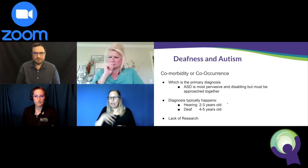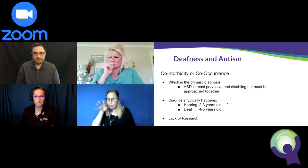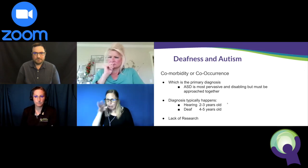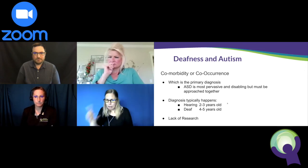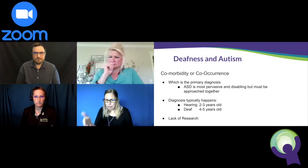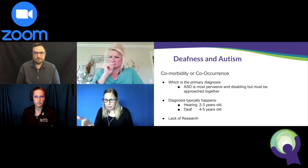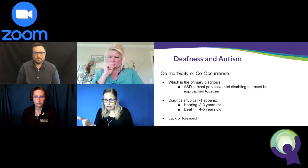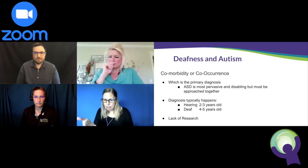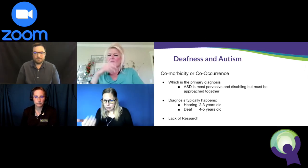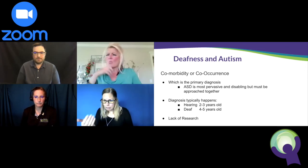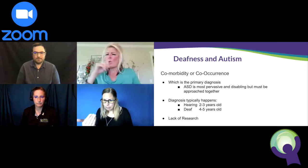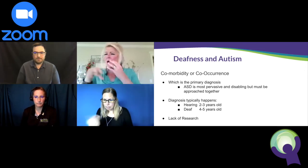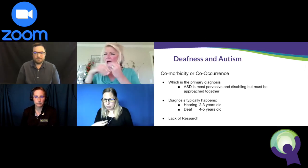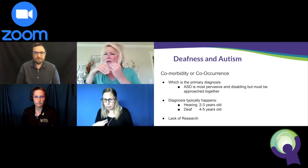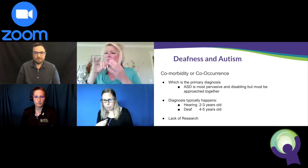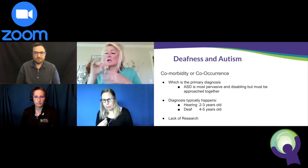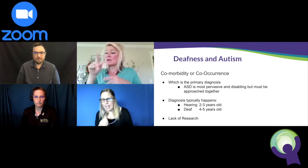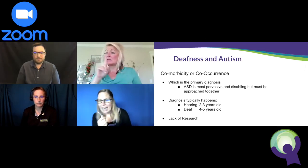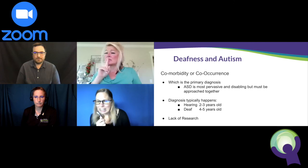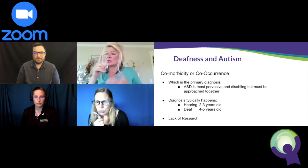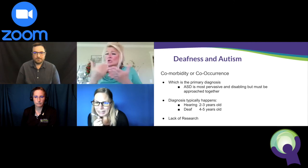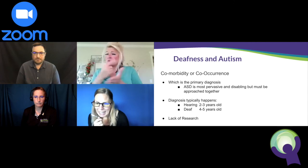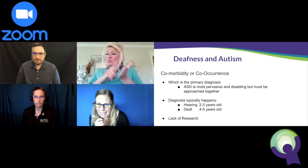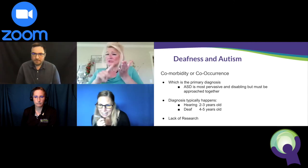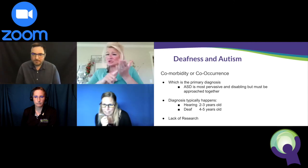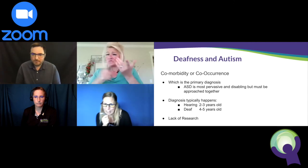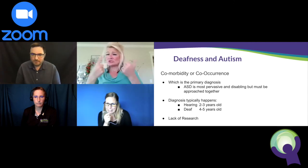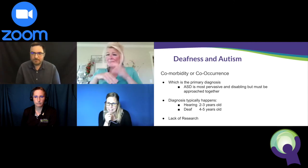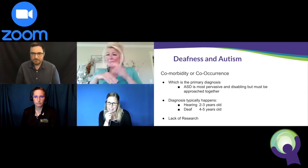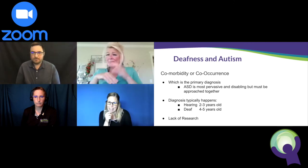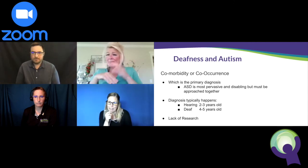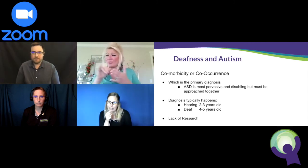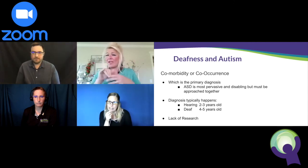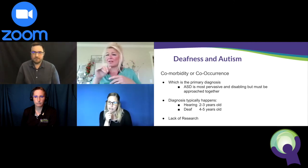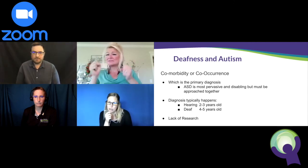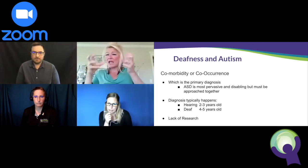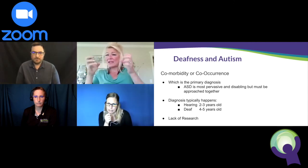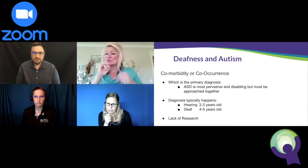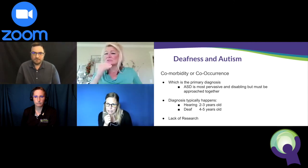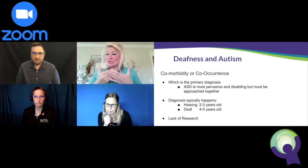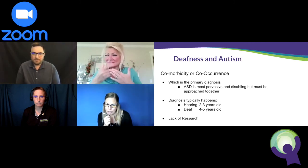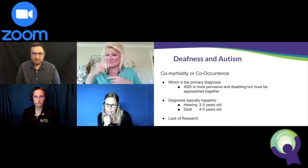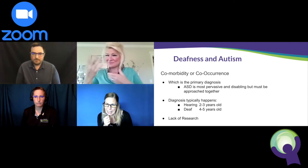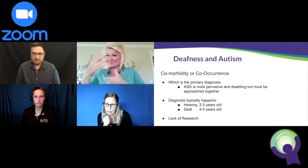I just wanted to add that there is new research coming out right now,